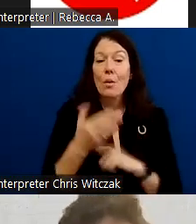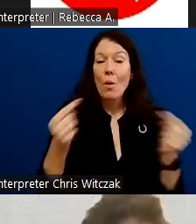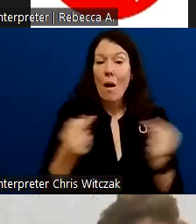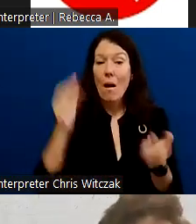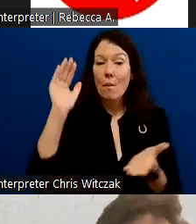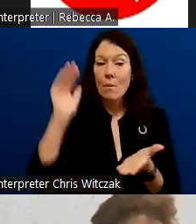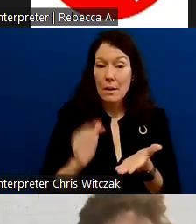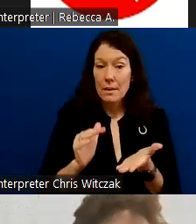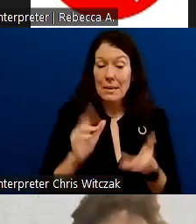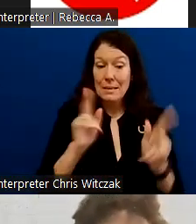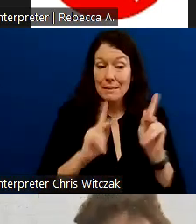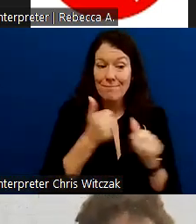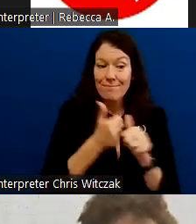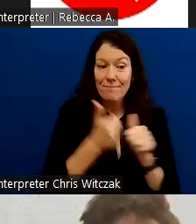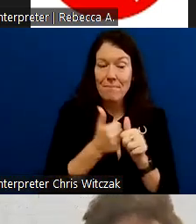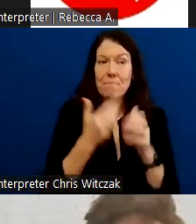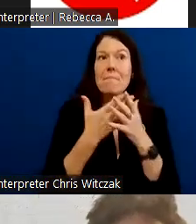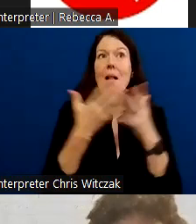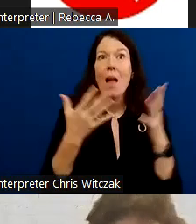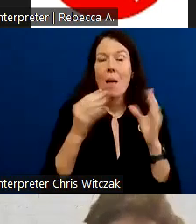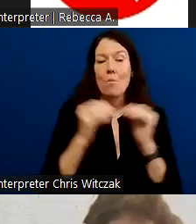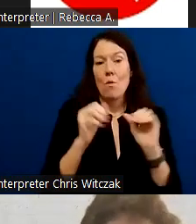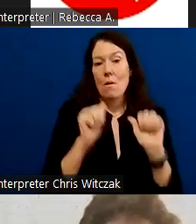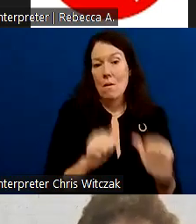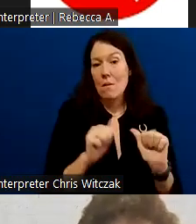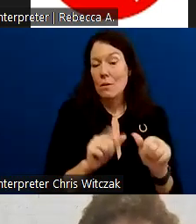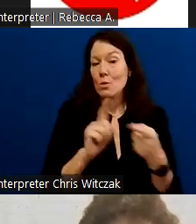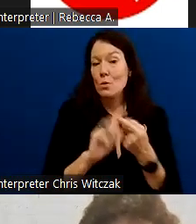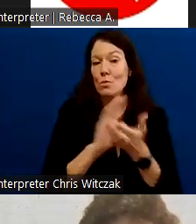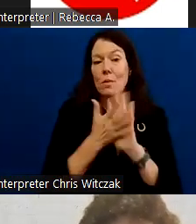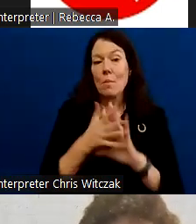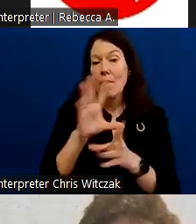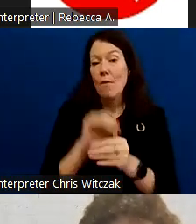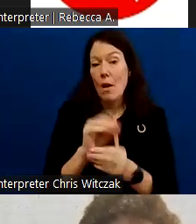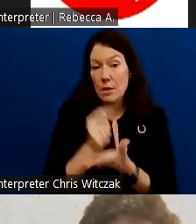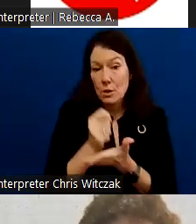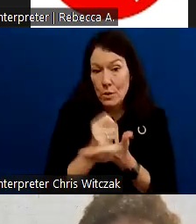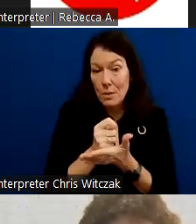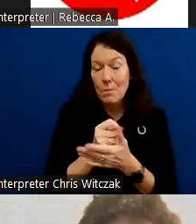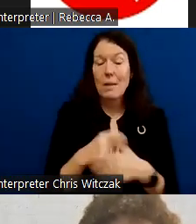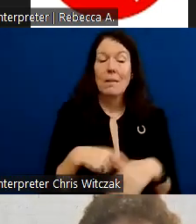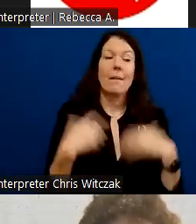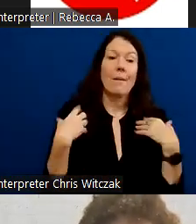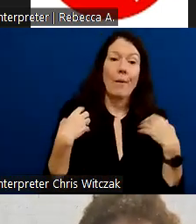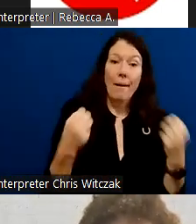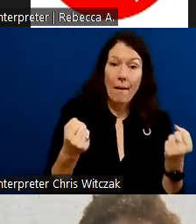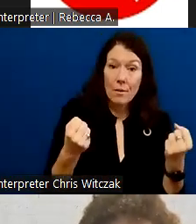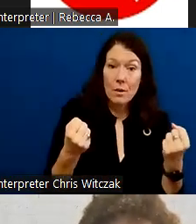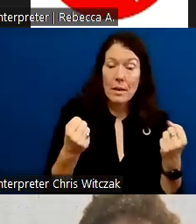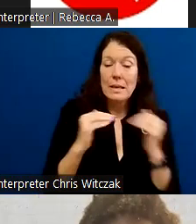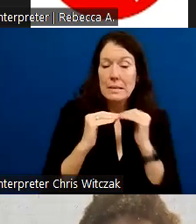people are actually much more likely to engage in treatment and Recovery, have stable housing